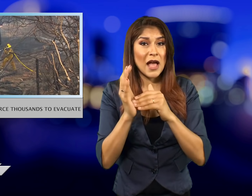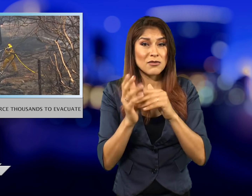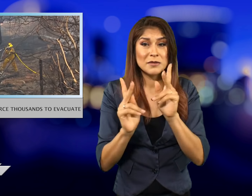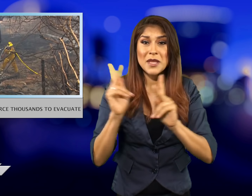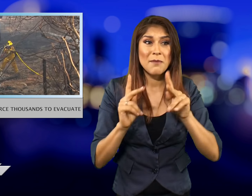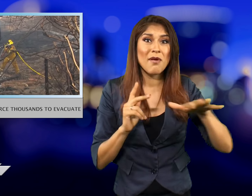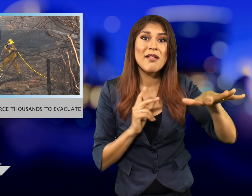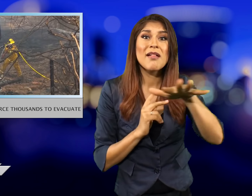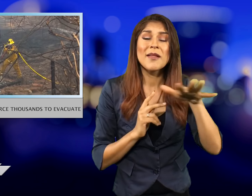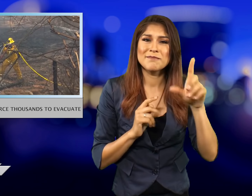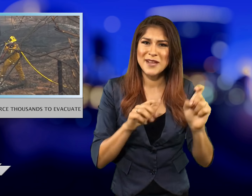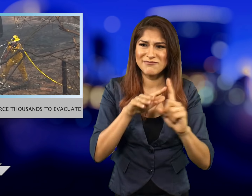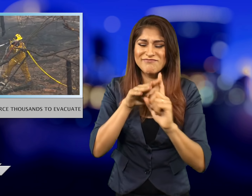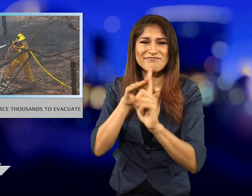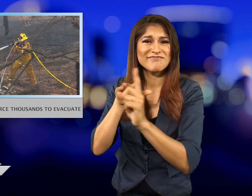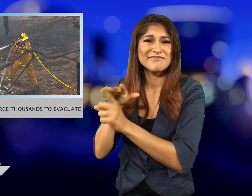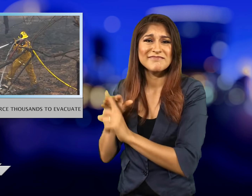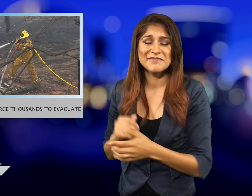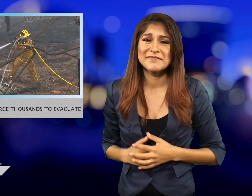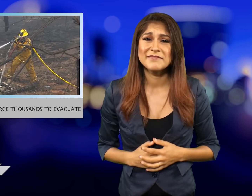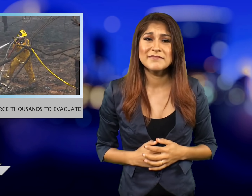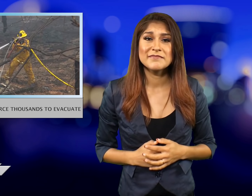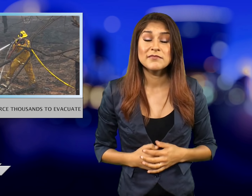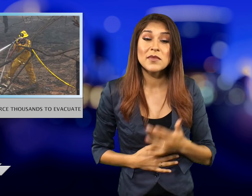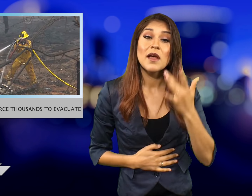out of their homes.